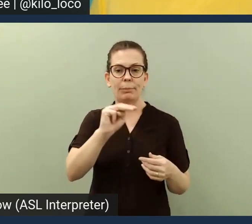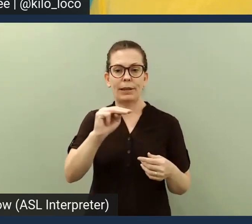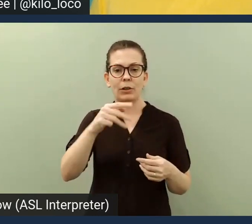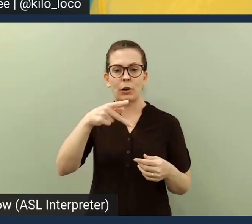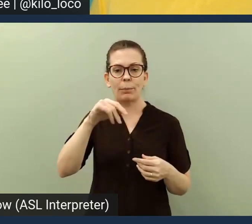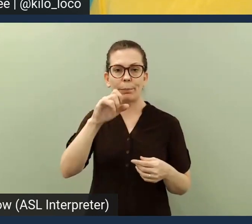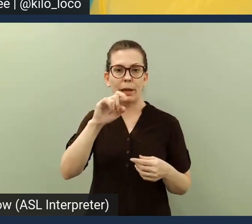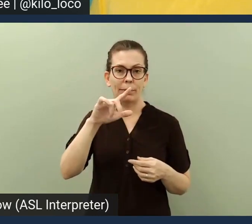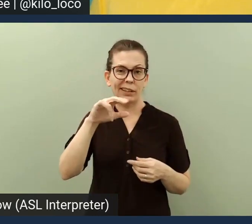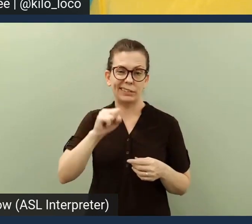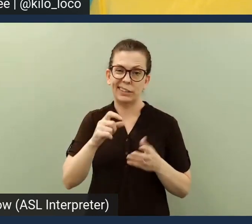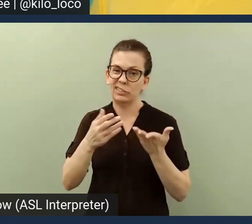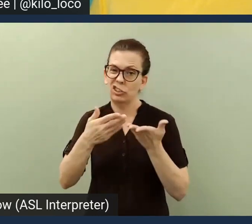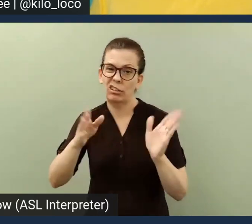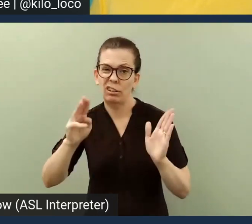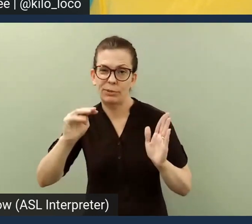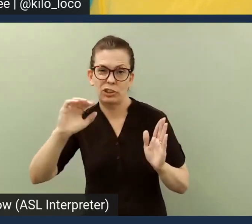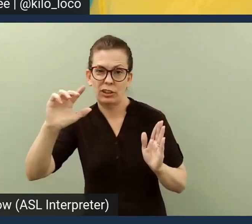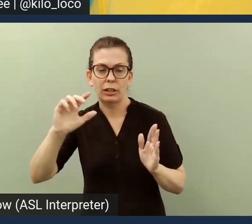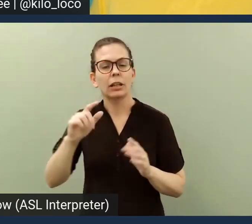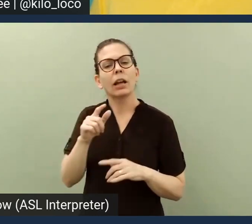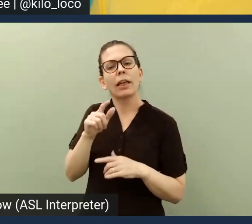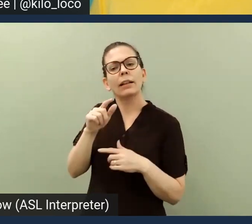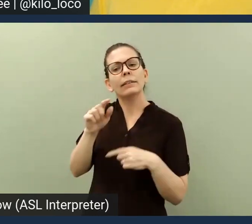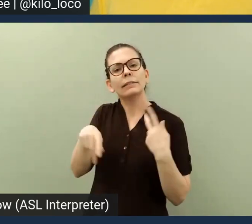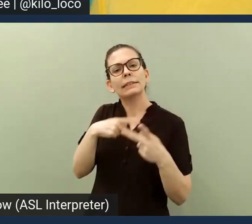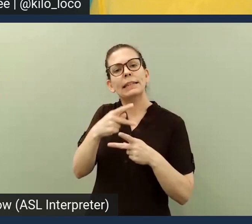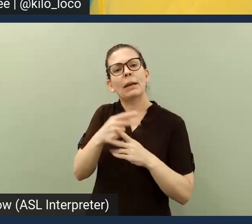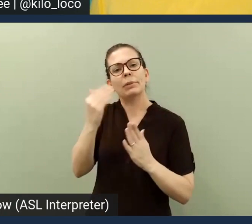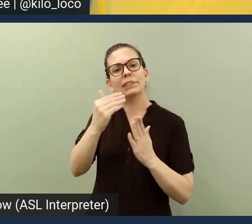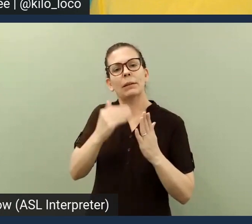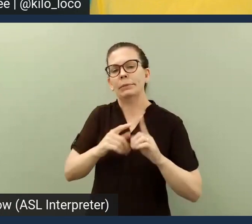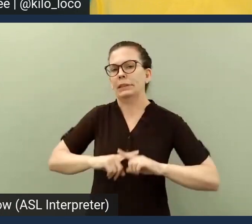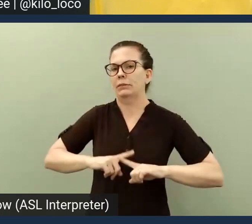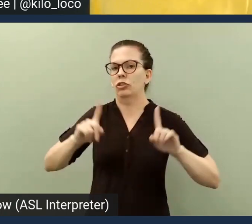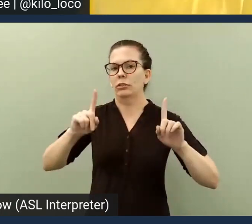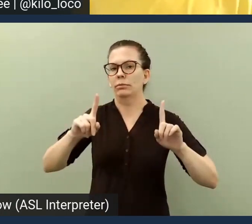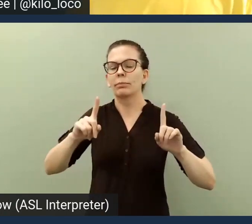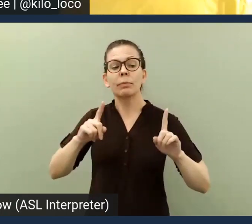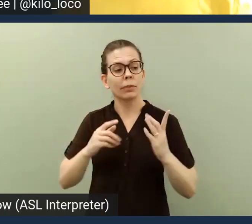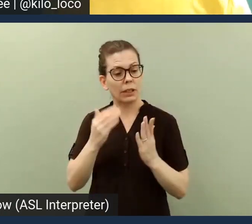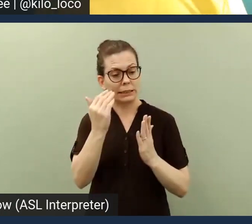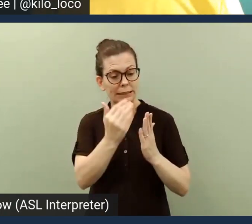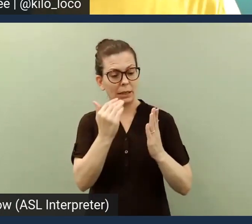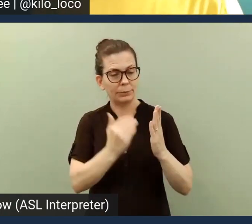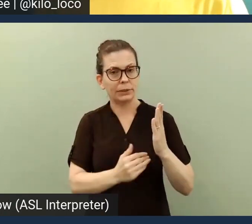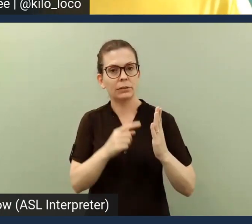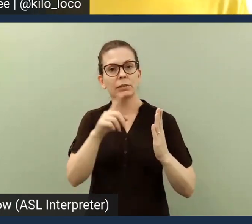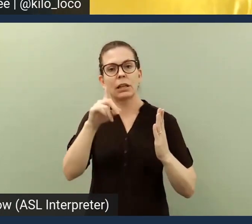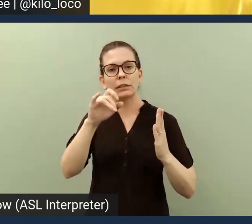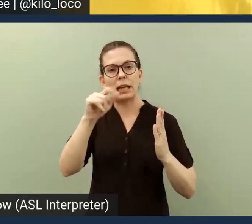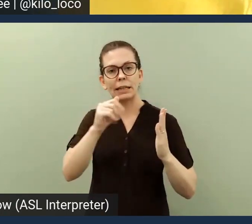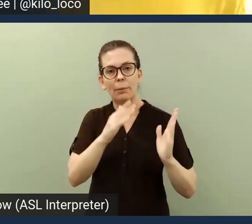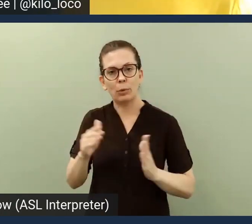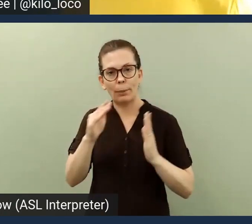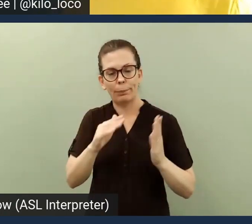with machine learning, the type of steps are different, right? The steps are data preparation, the steps are model training,